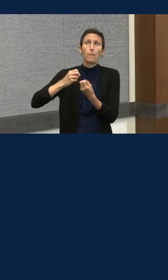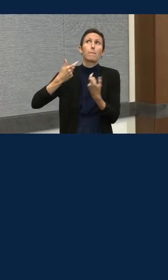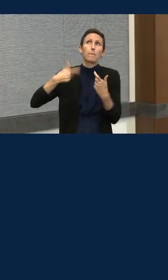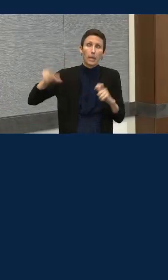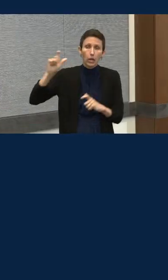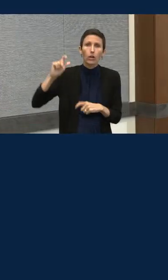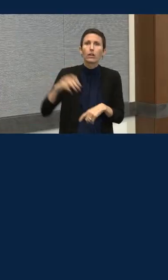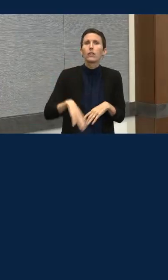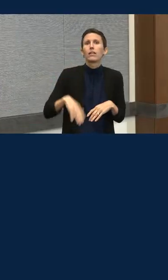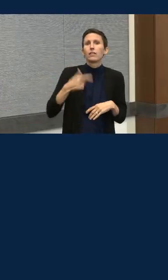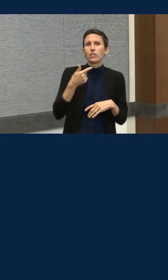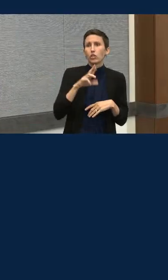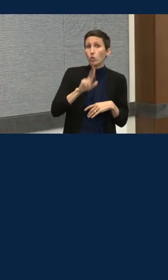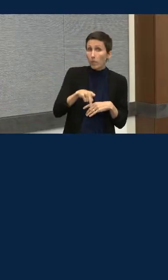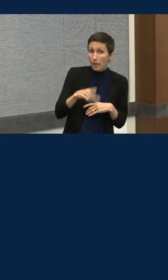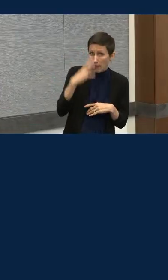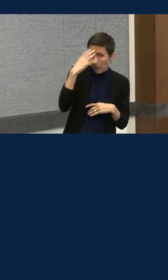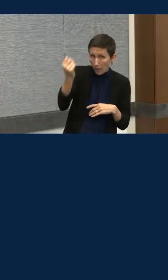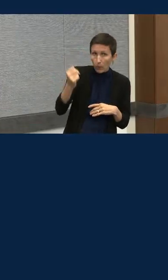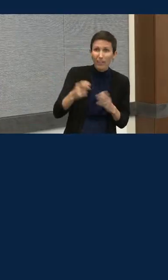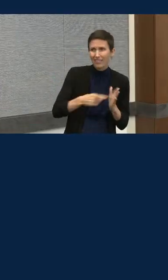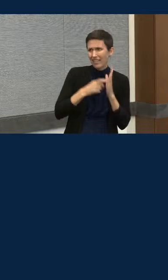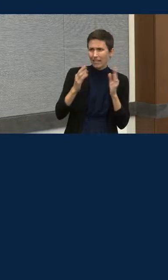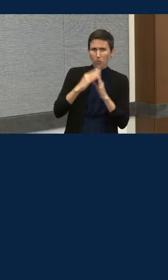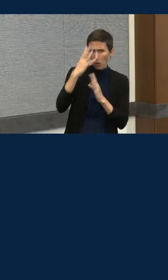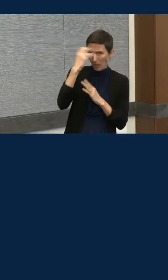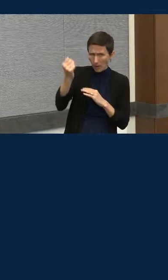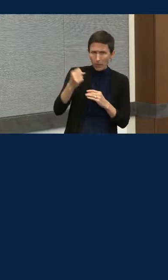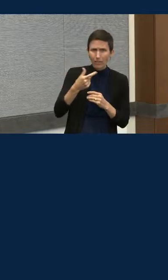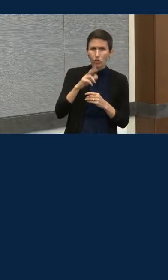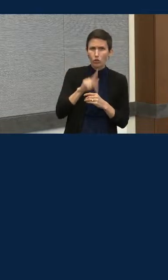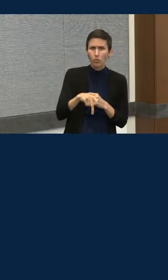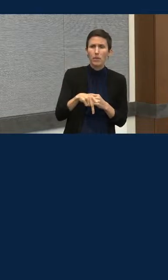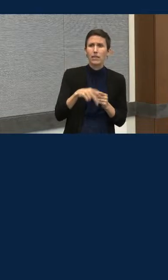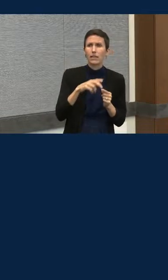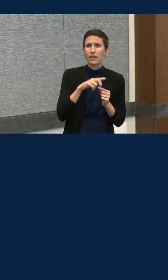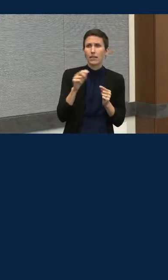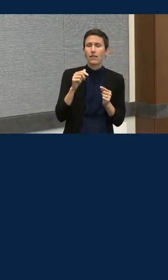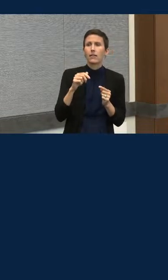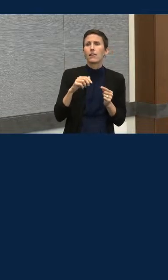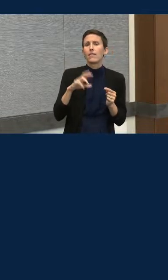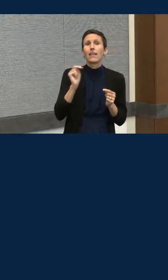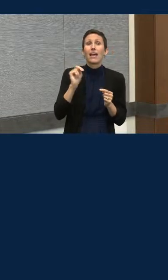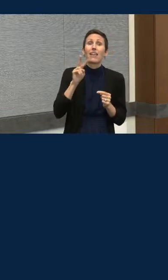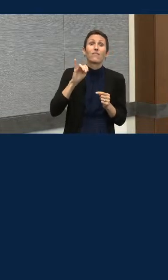and it takes more memory, right,